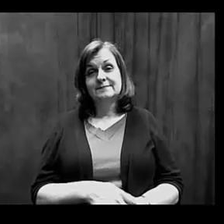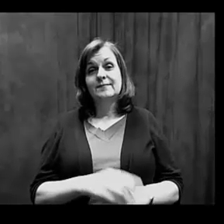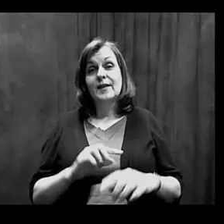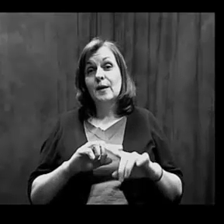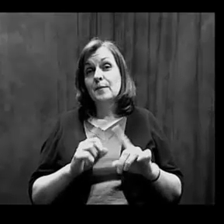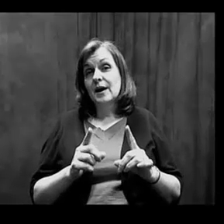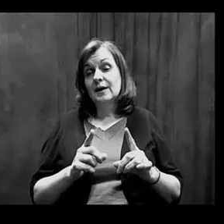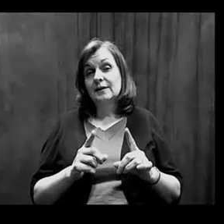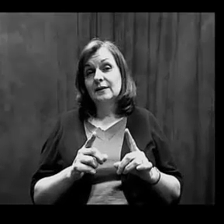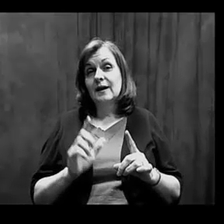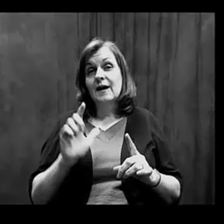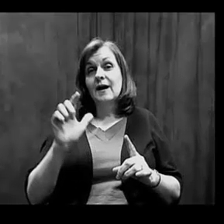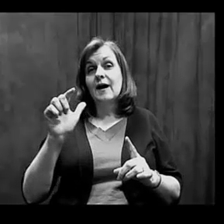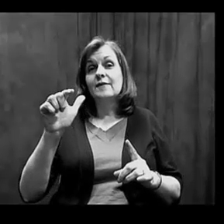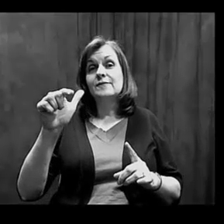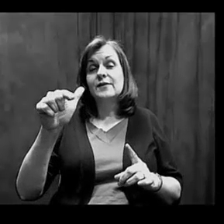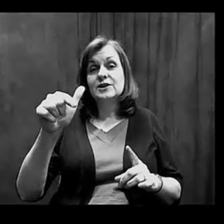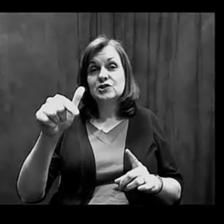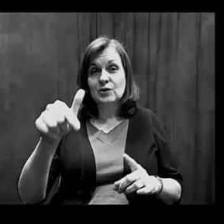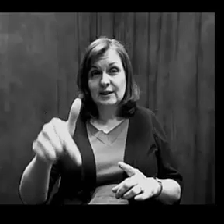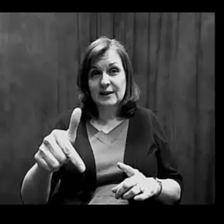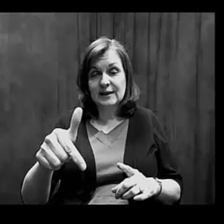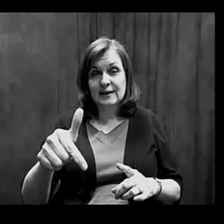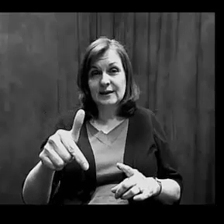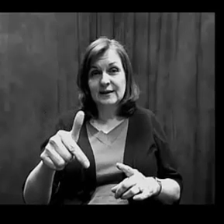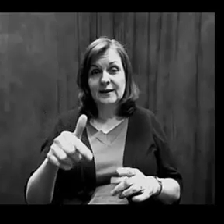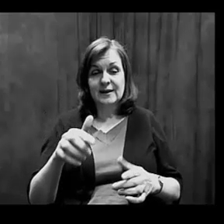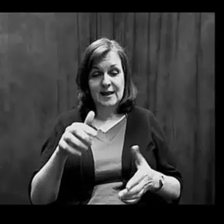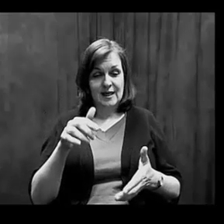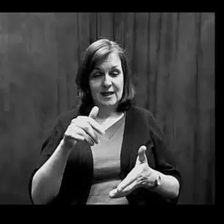but we're gonna get to the point where that's